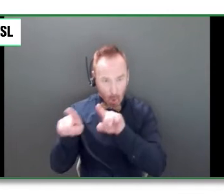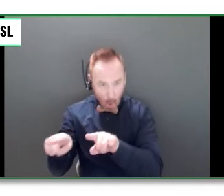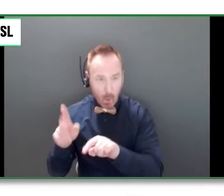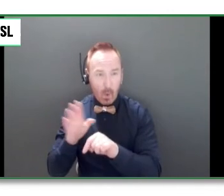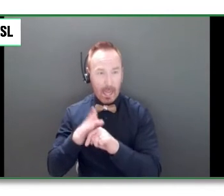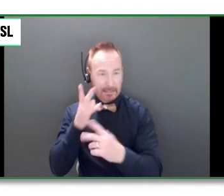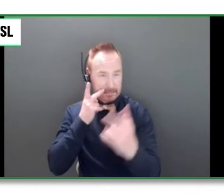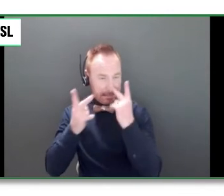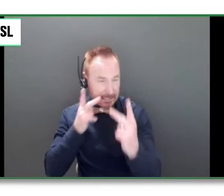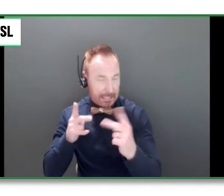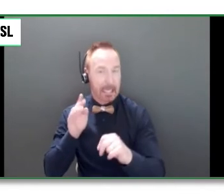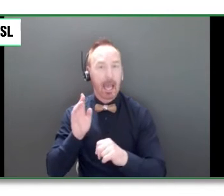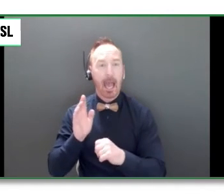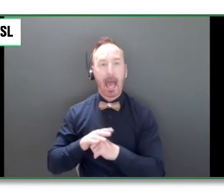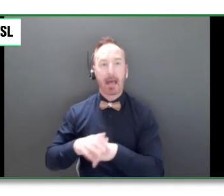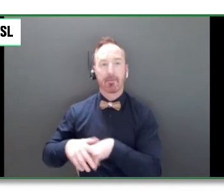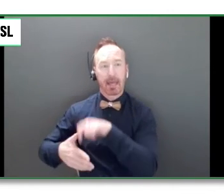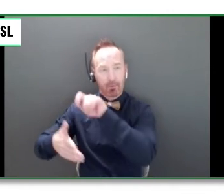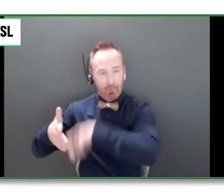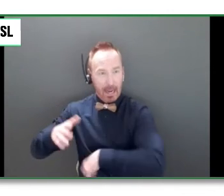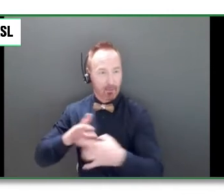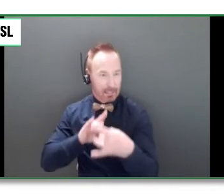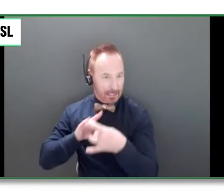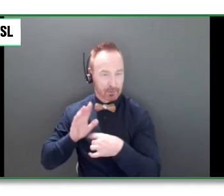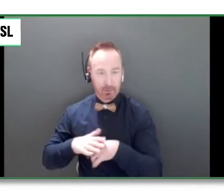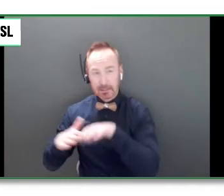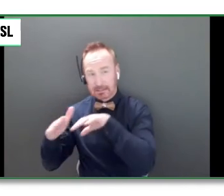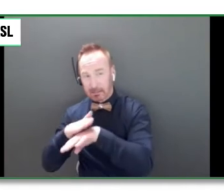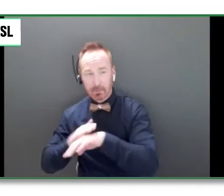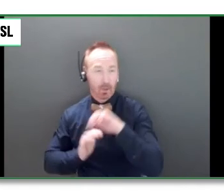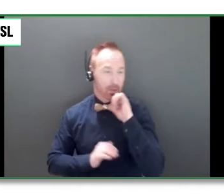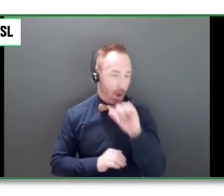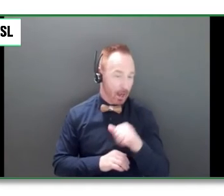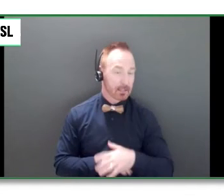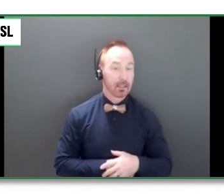to write about the nature around them. So I consider any of that a success as long